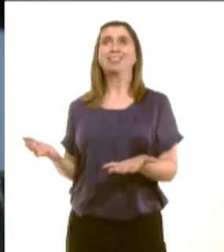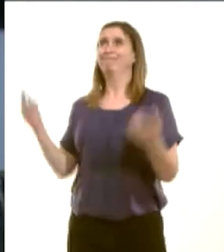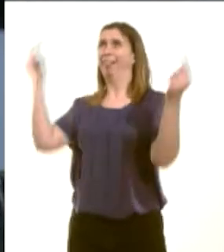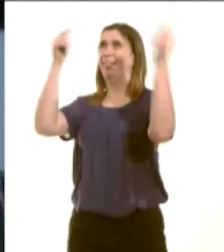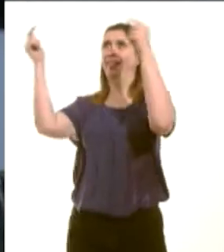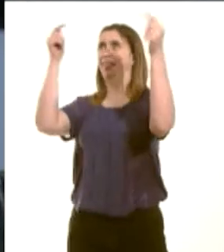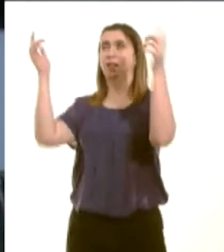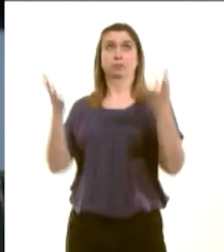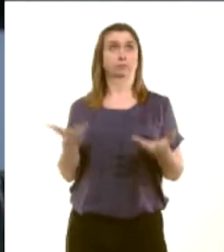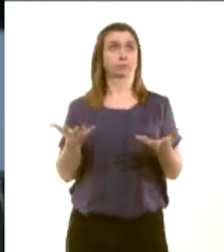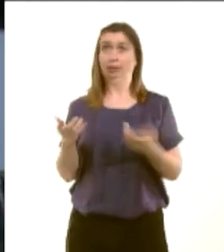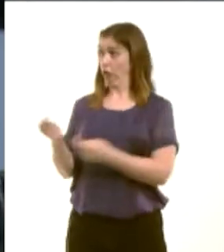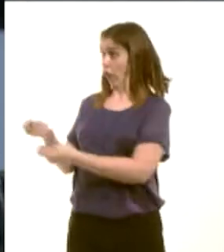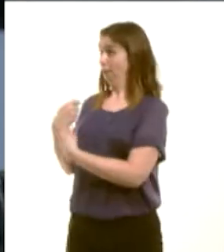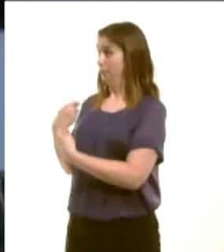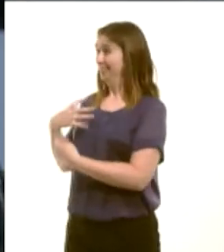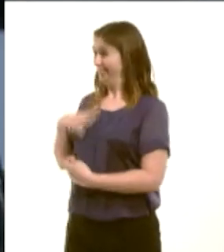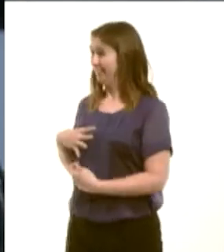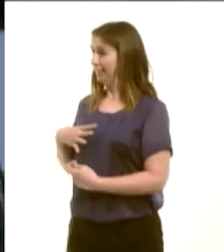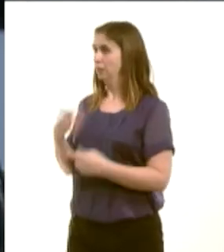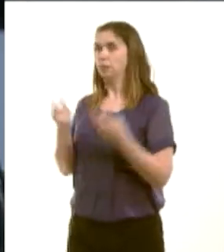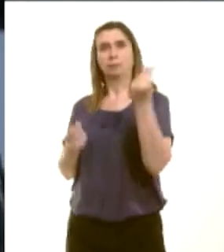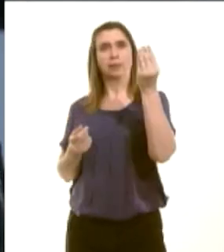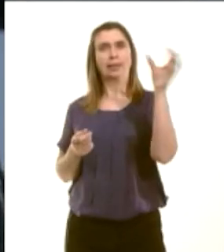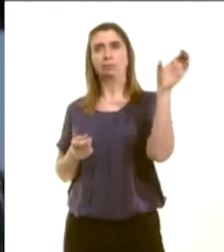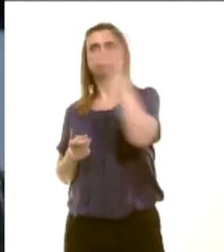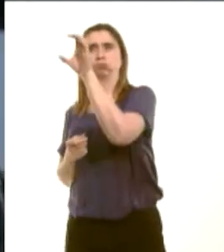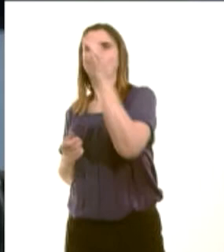although they require the treatment, the funding doesnít always follow them, and then there